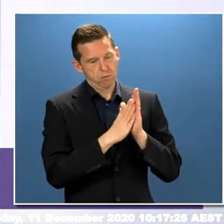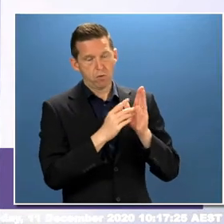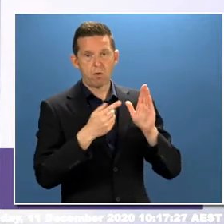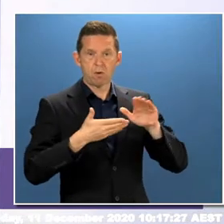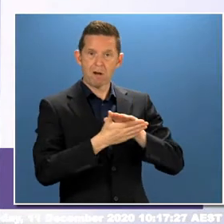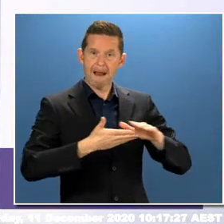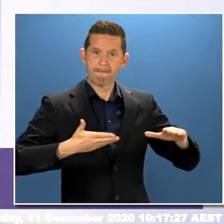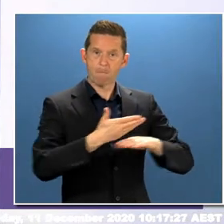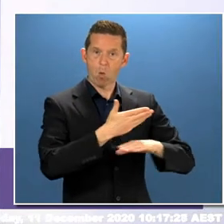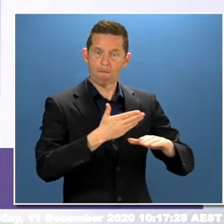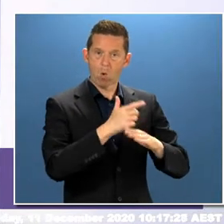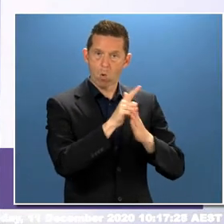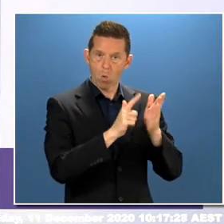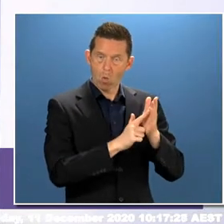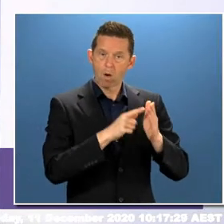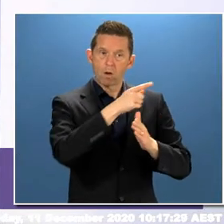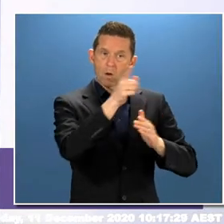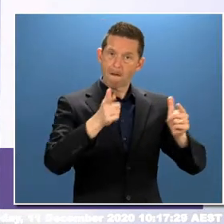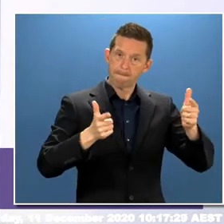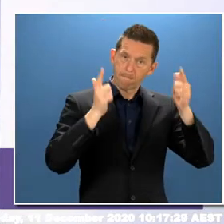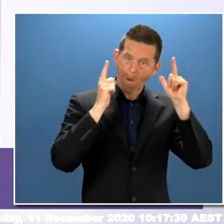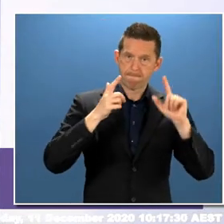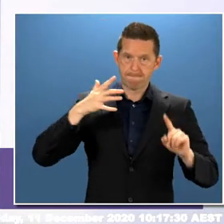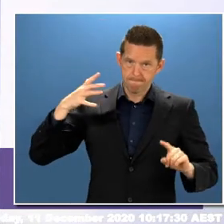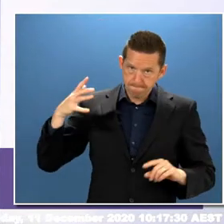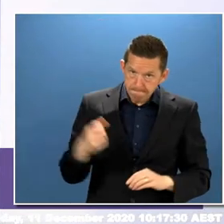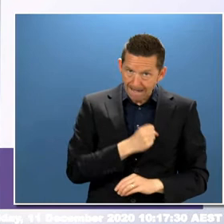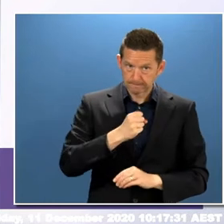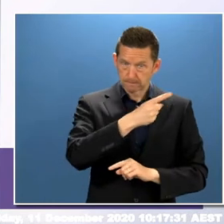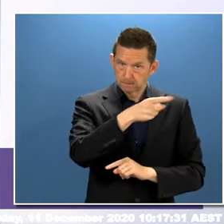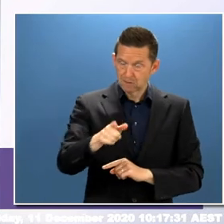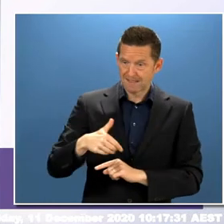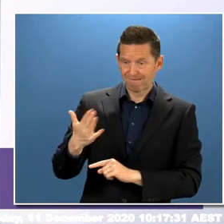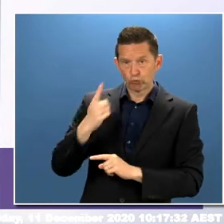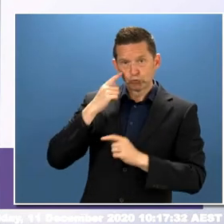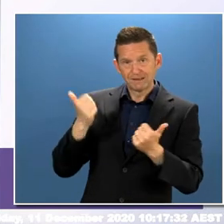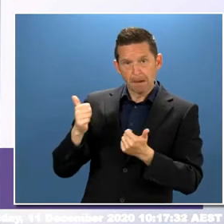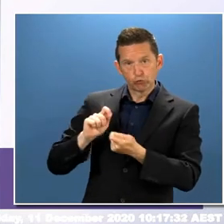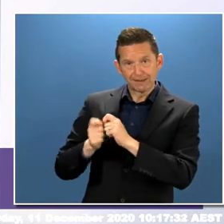an employer has to provide a reasonable adjustment? And that --- No.